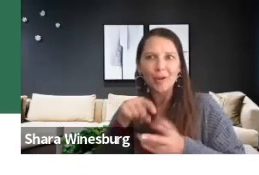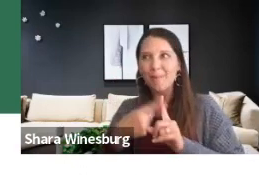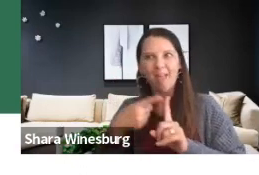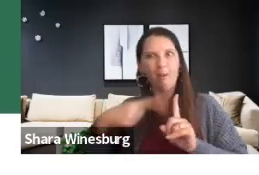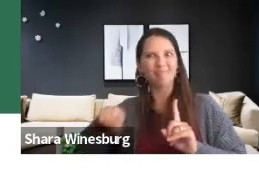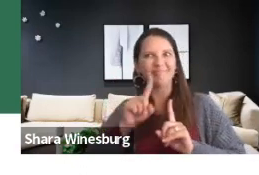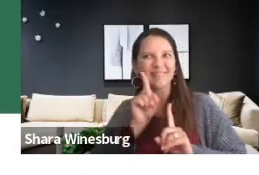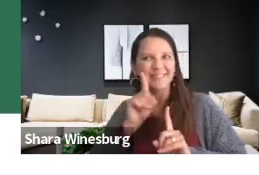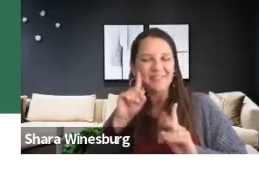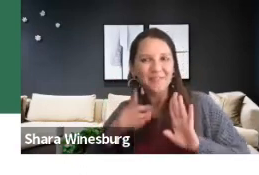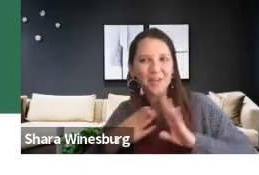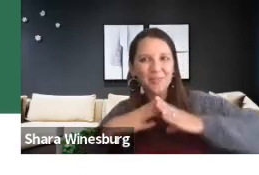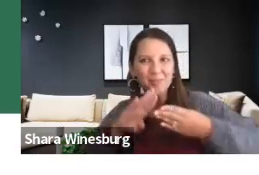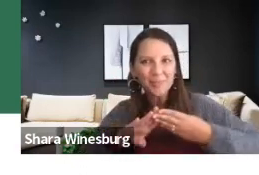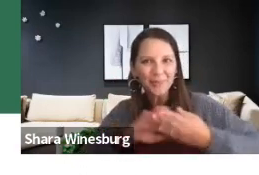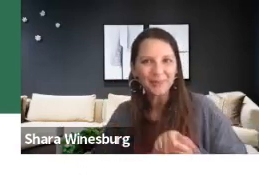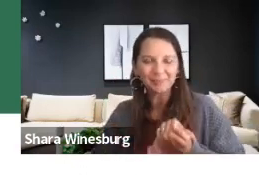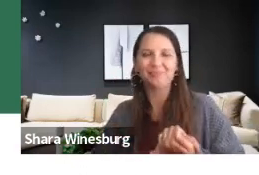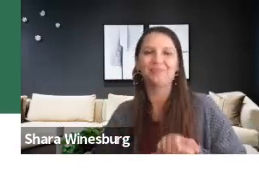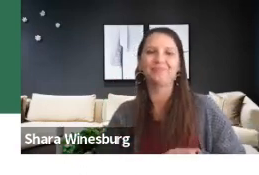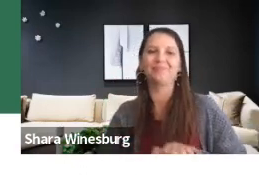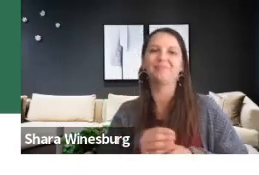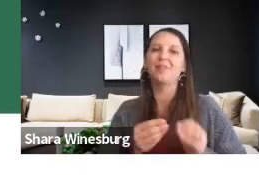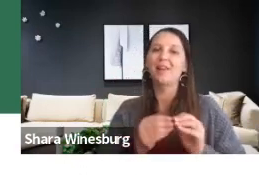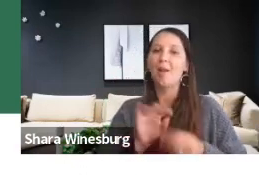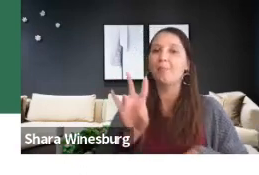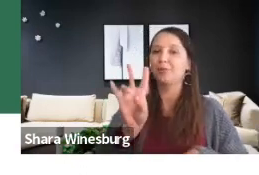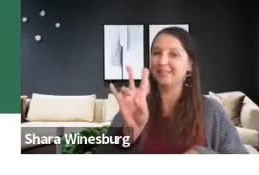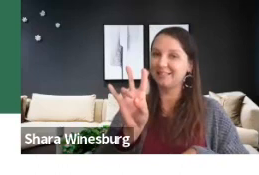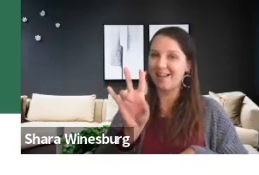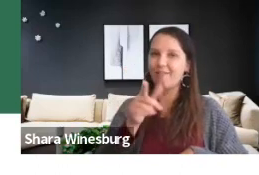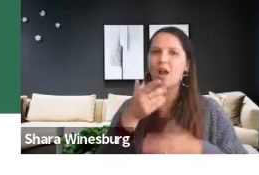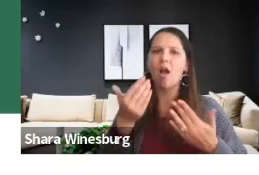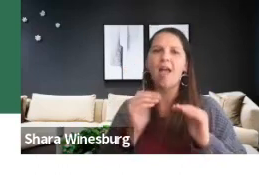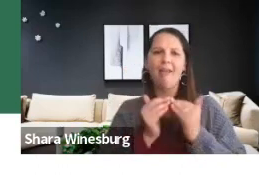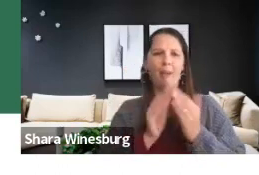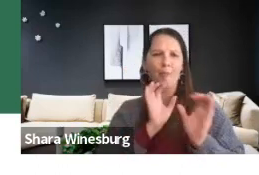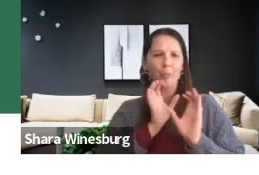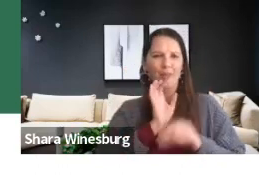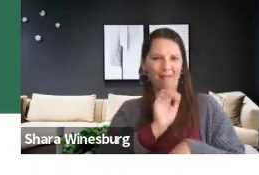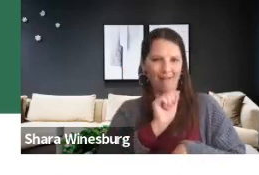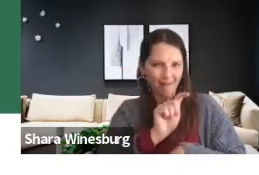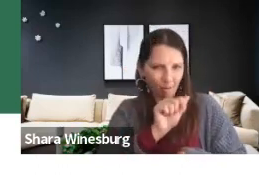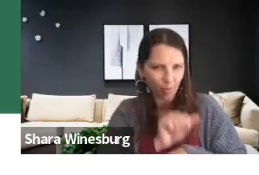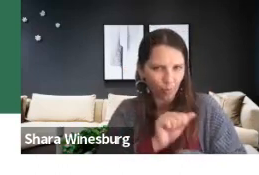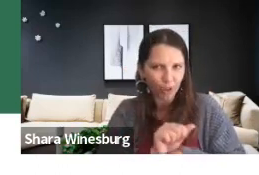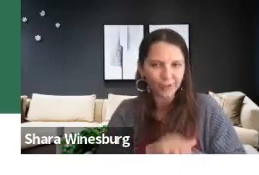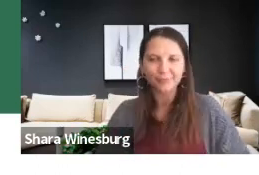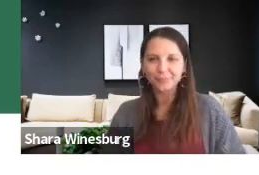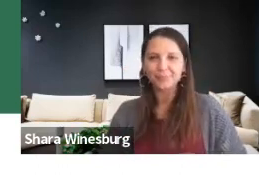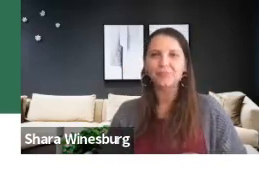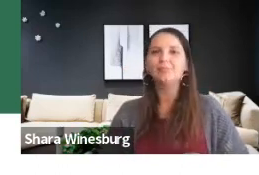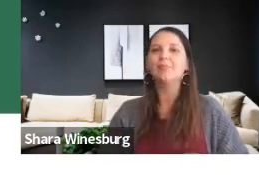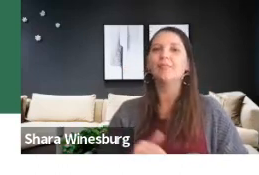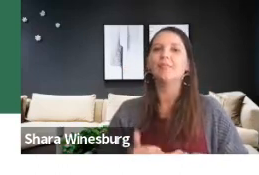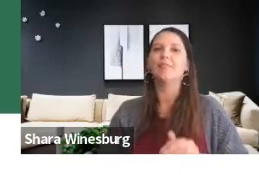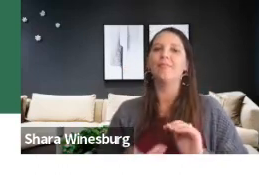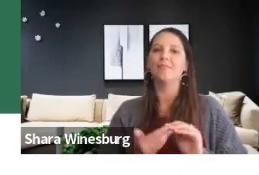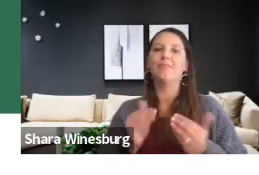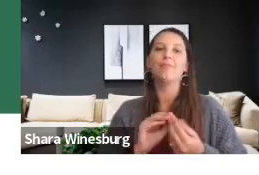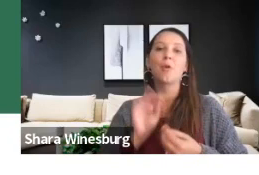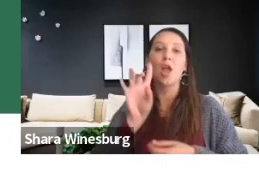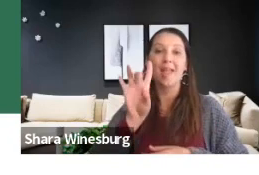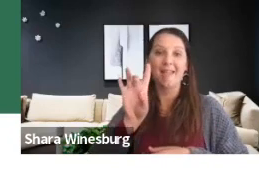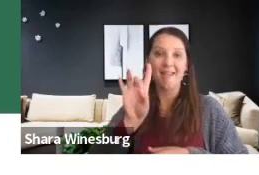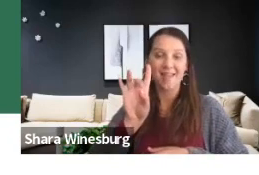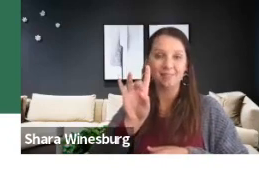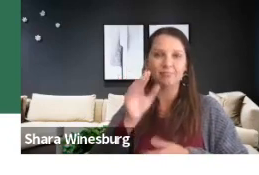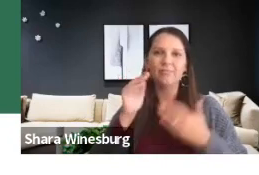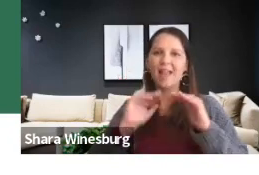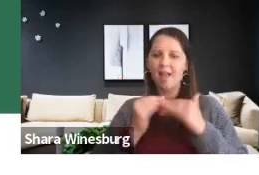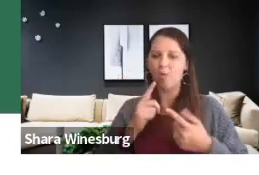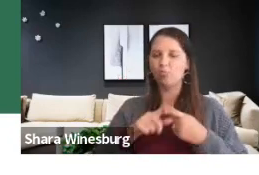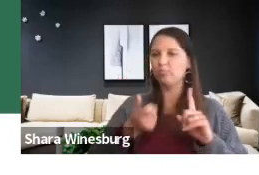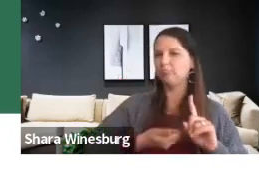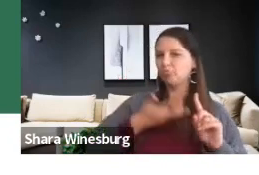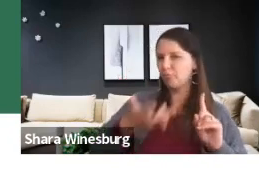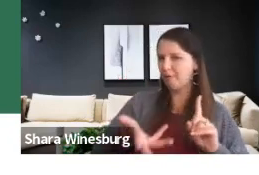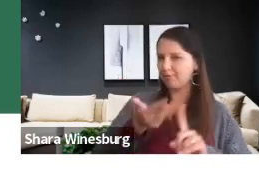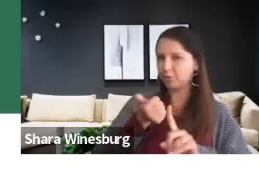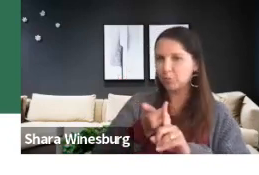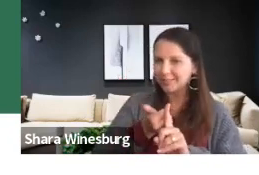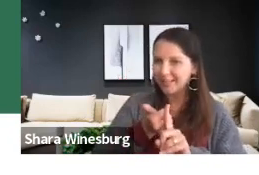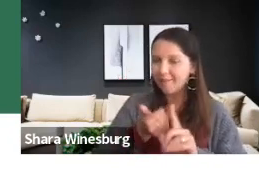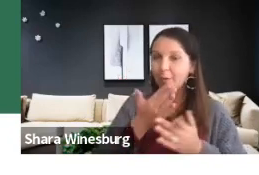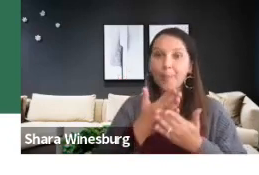Module six is learning about the Deaf Community. Module seven is how to communicate while at work. Module eight is how to